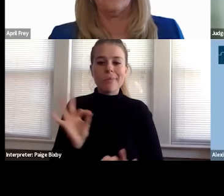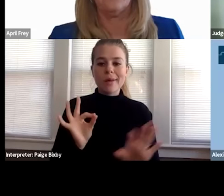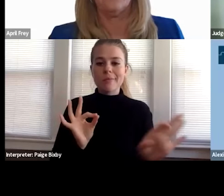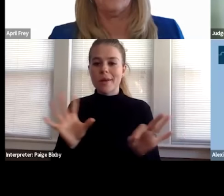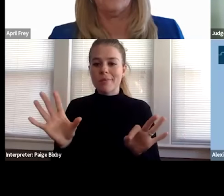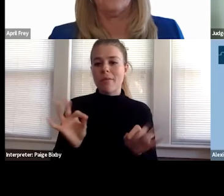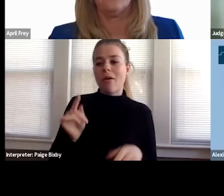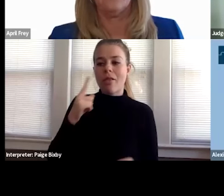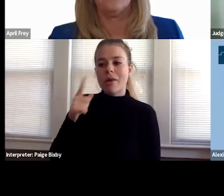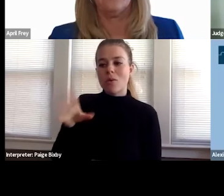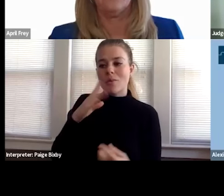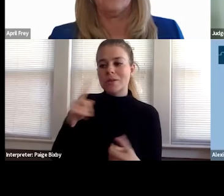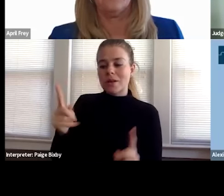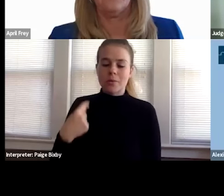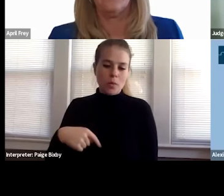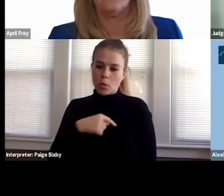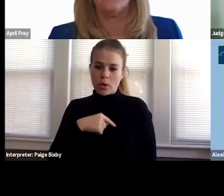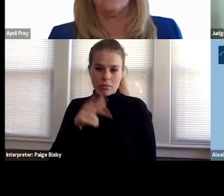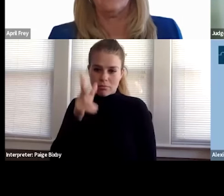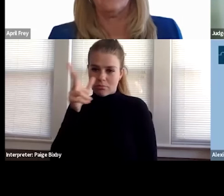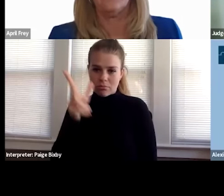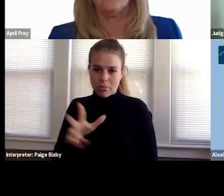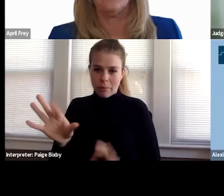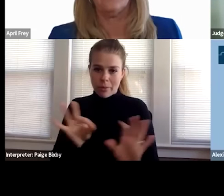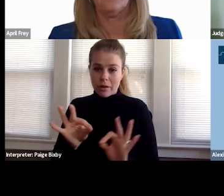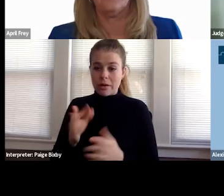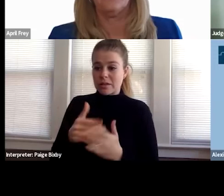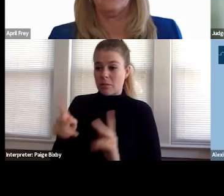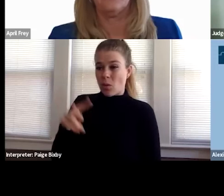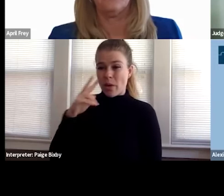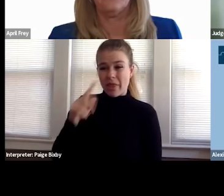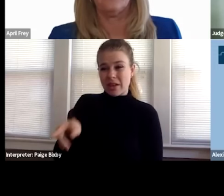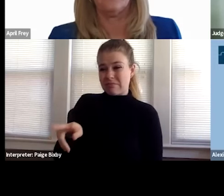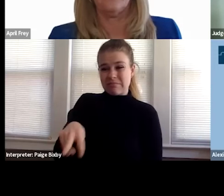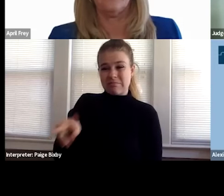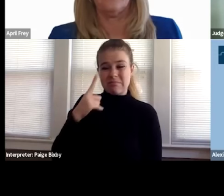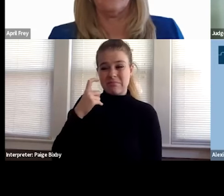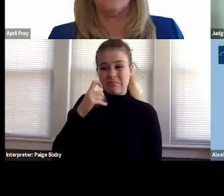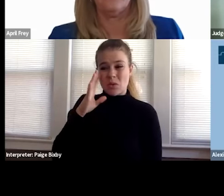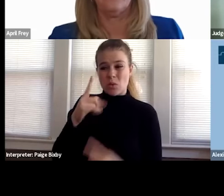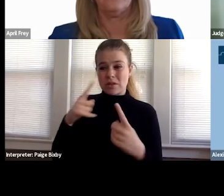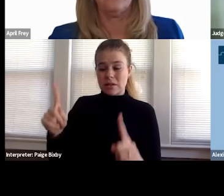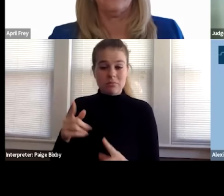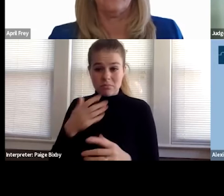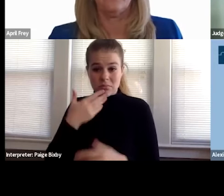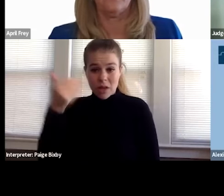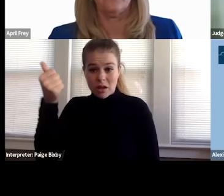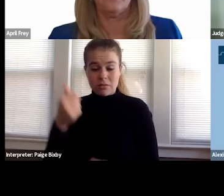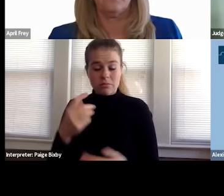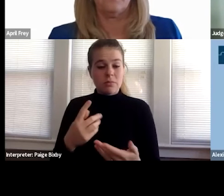We're not good pickers. Some of the ones that we think will not be successful do the best and those that we think might be too hard